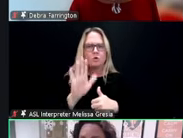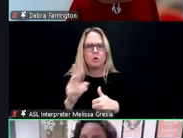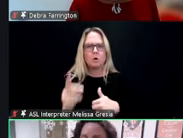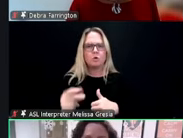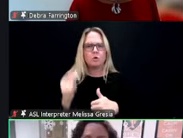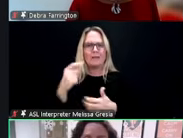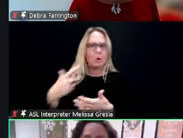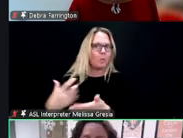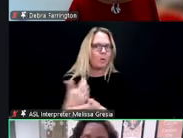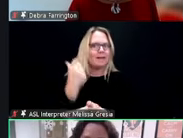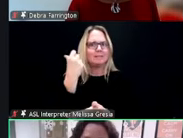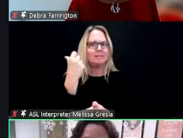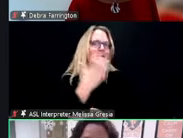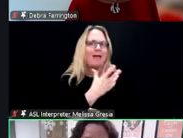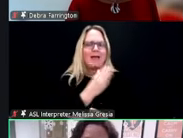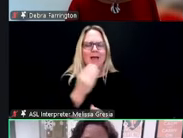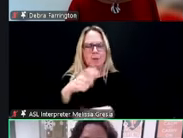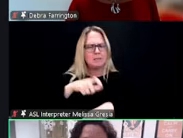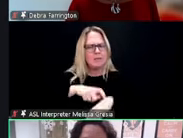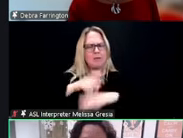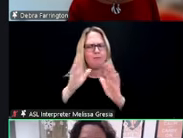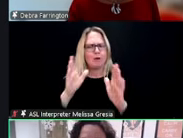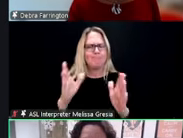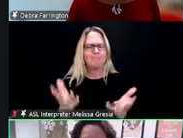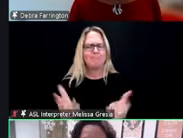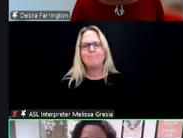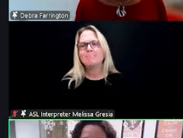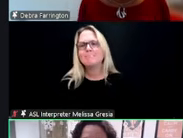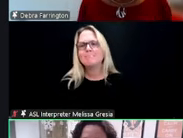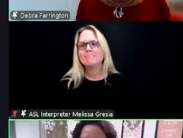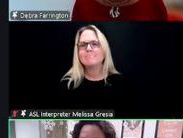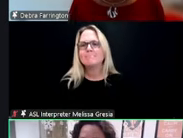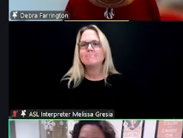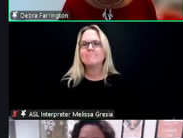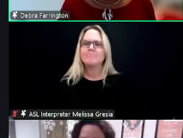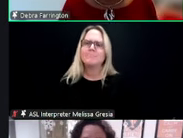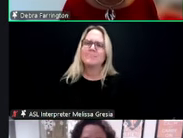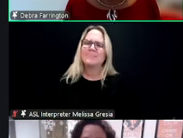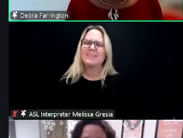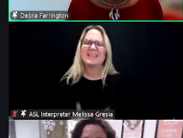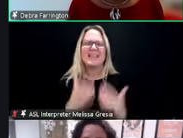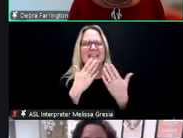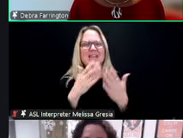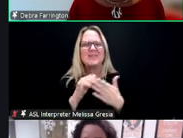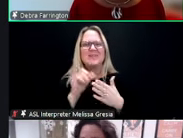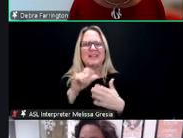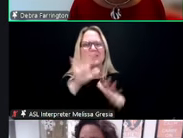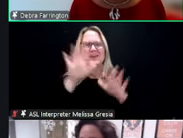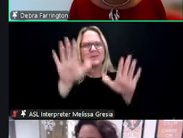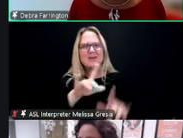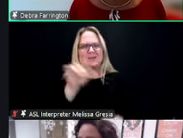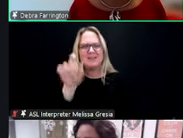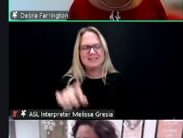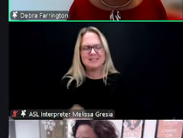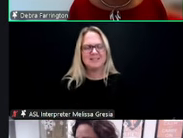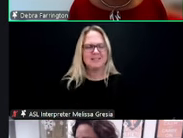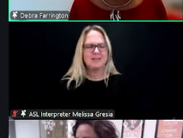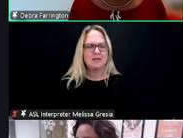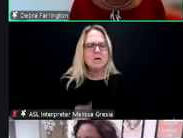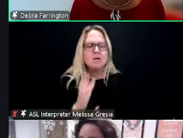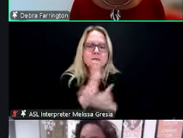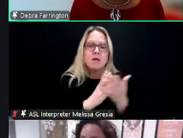and within what time frame? Thank you. That's a great question. So, some of our quick wins